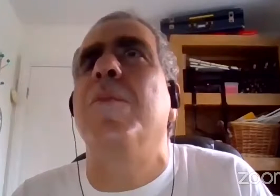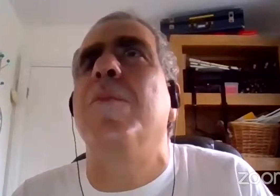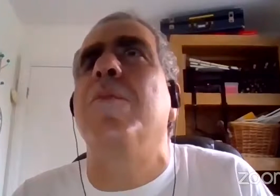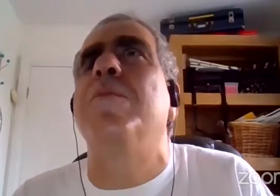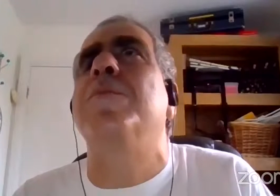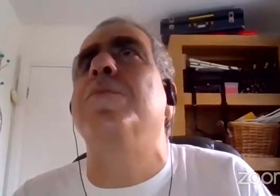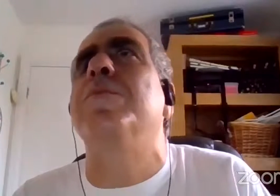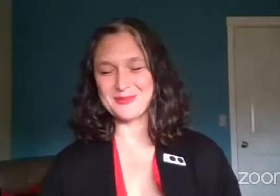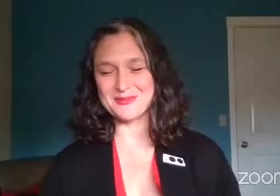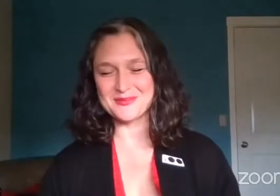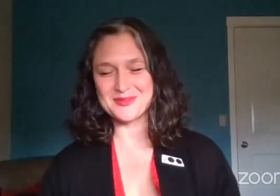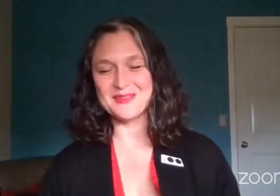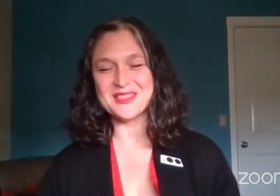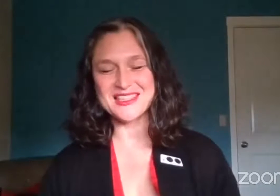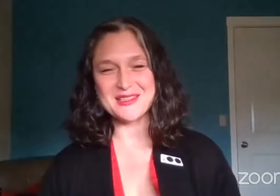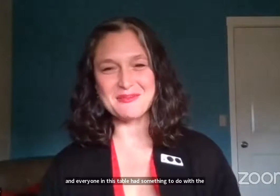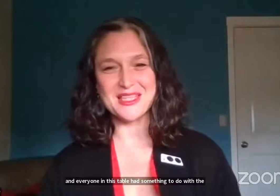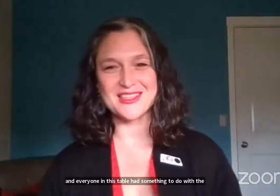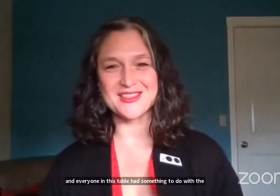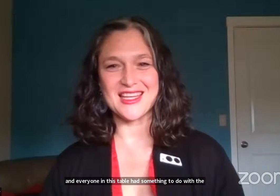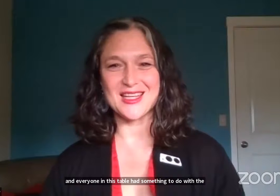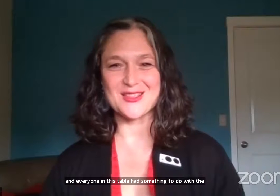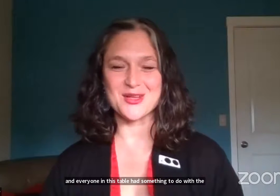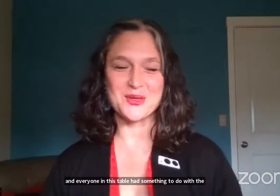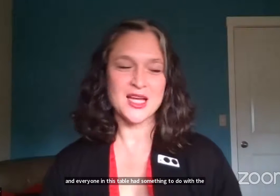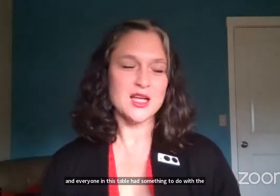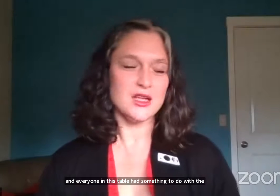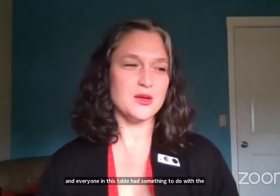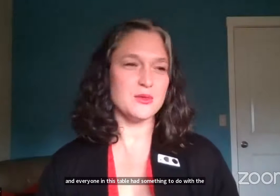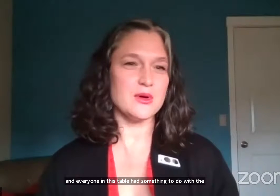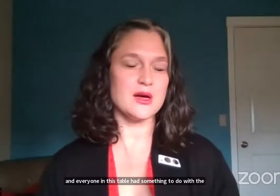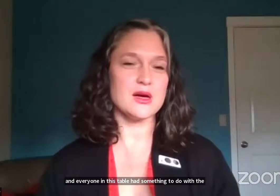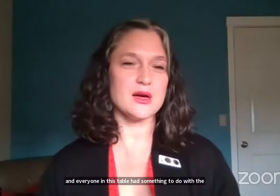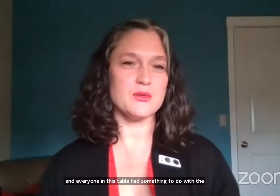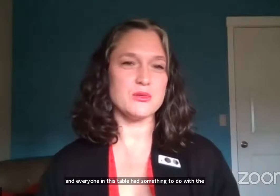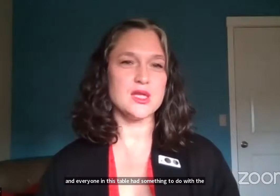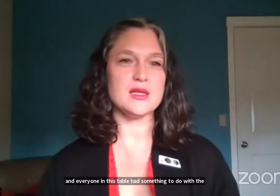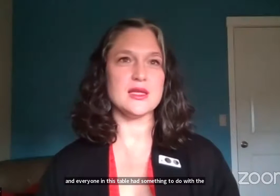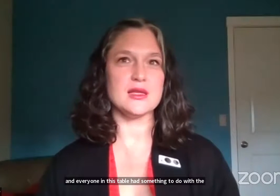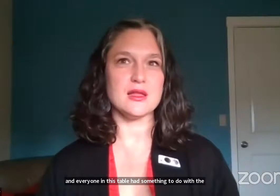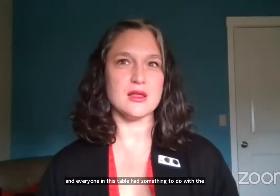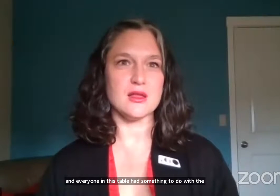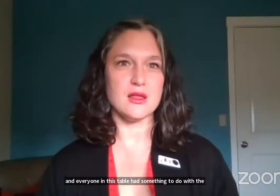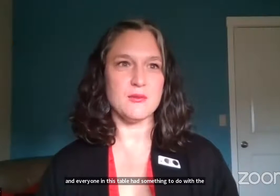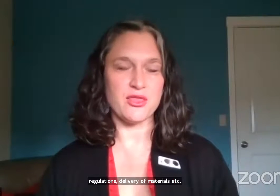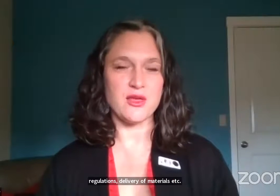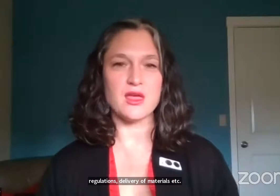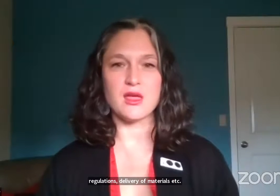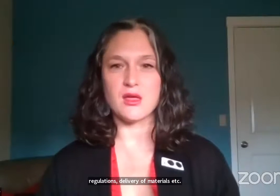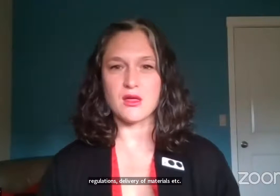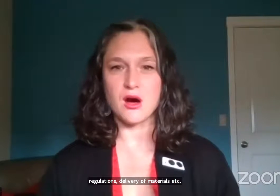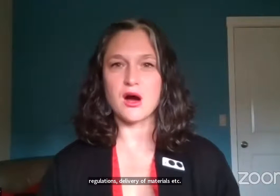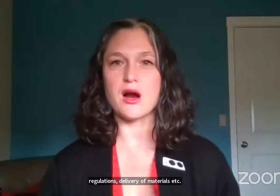Yes. Lovely to be here today. So you know, I really am thinking hard